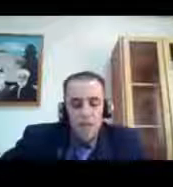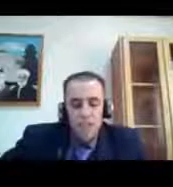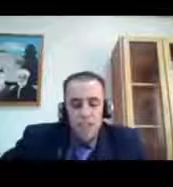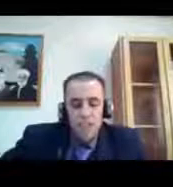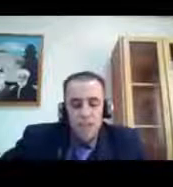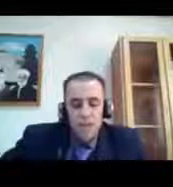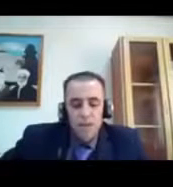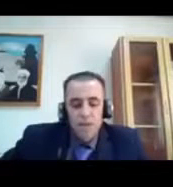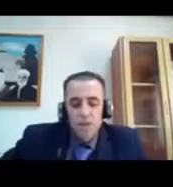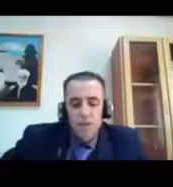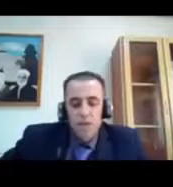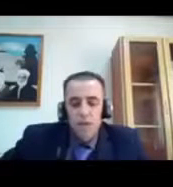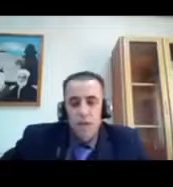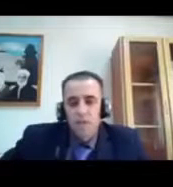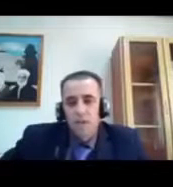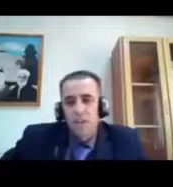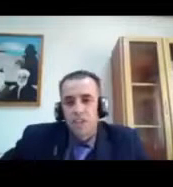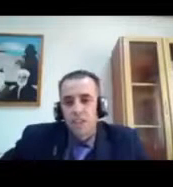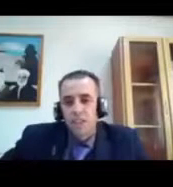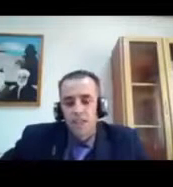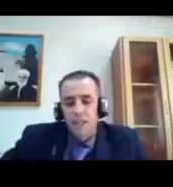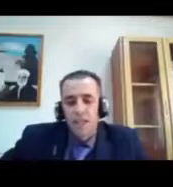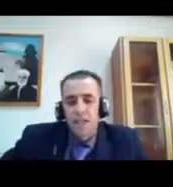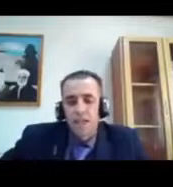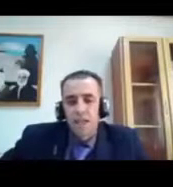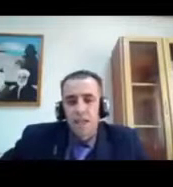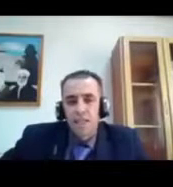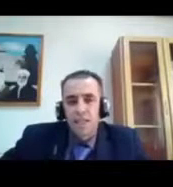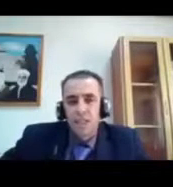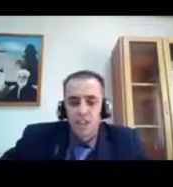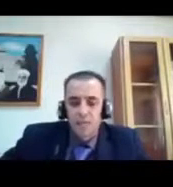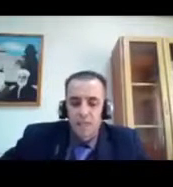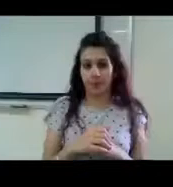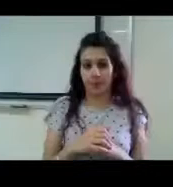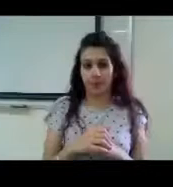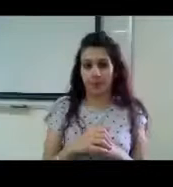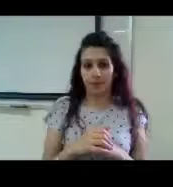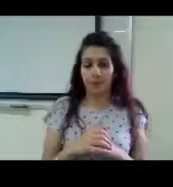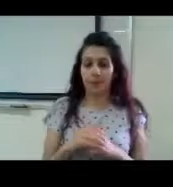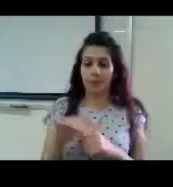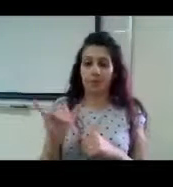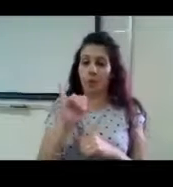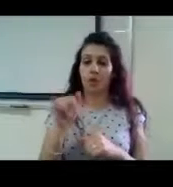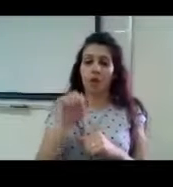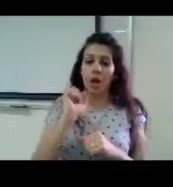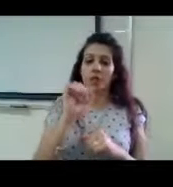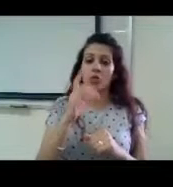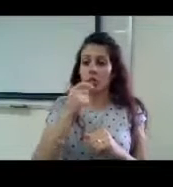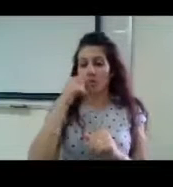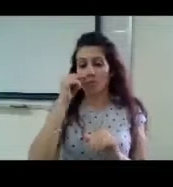orderly at Hershey medium and Montauk Nanaji yet and Italian jamia just an